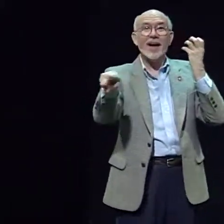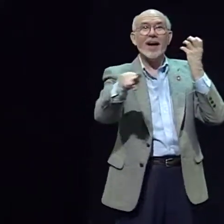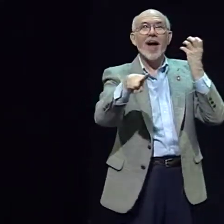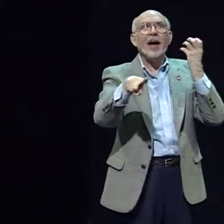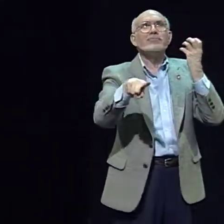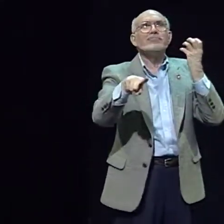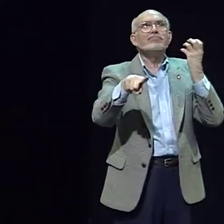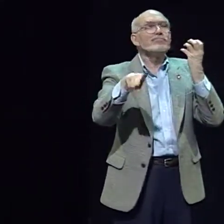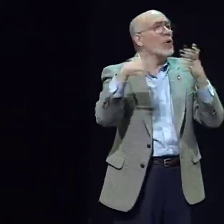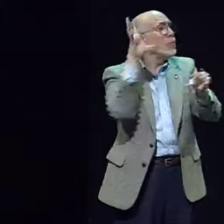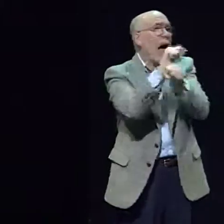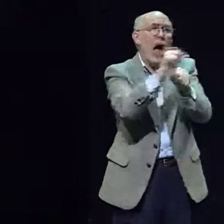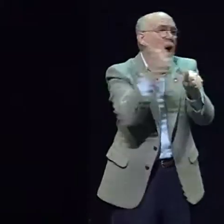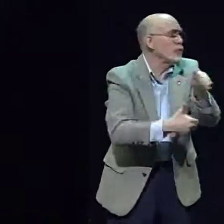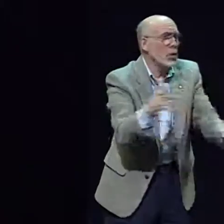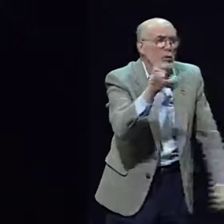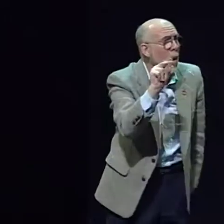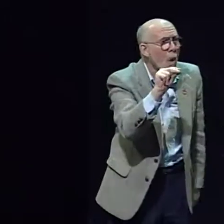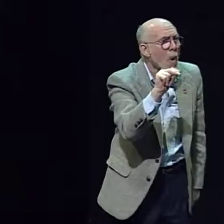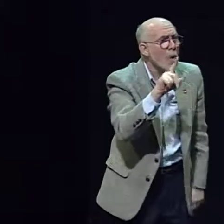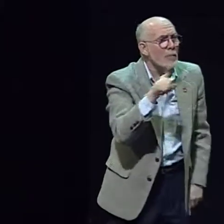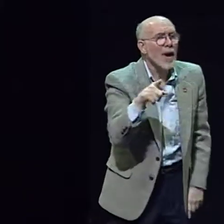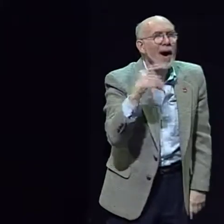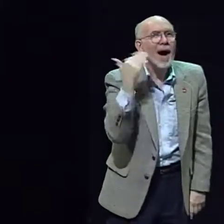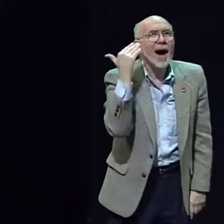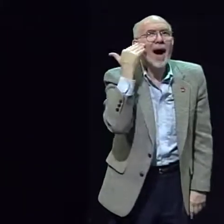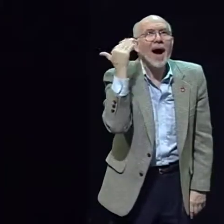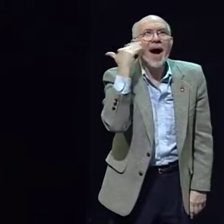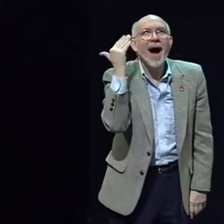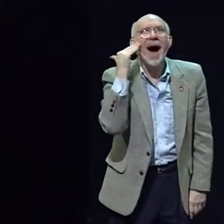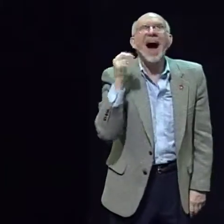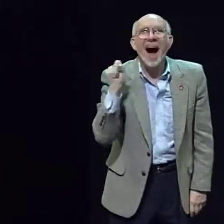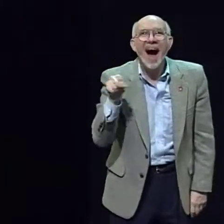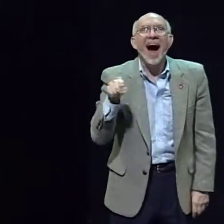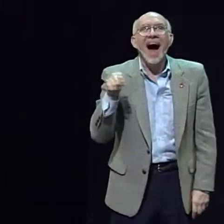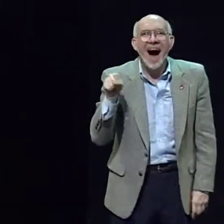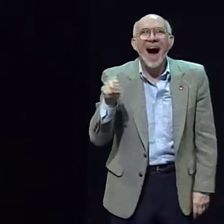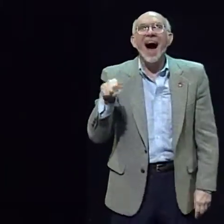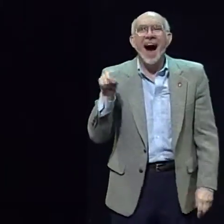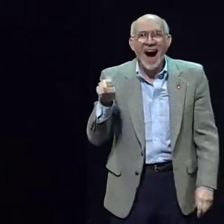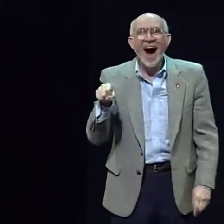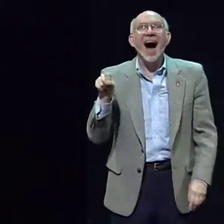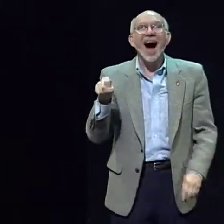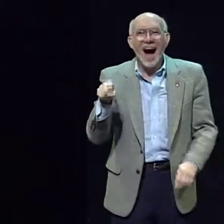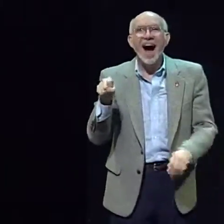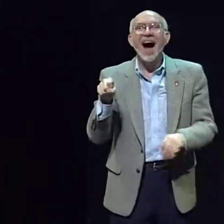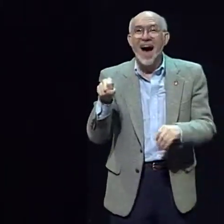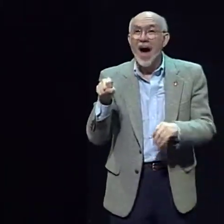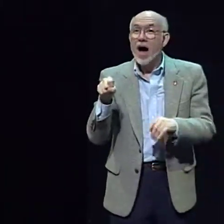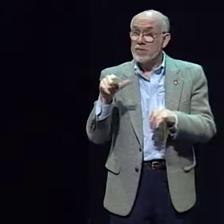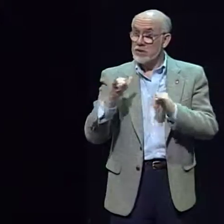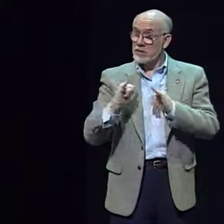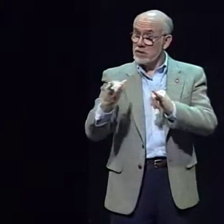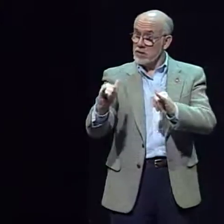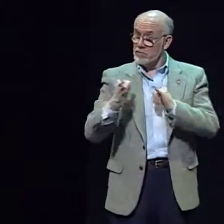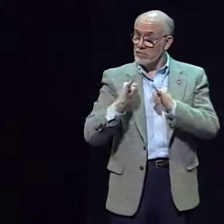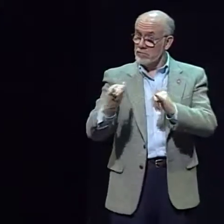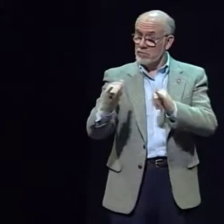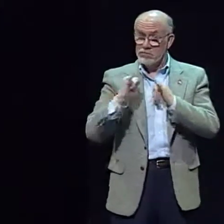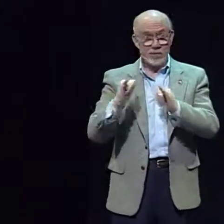BETWEEN A DEAF PERFORMER AND THE DEAF AUDIENCE, THERE IS A CONNECTION. YOU DON'T GET EVERYTHING. YOU DON'T UNDERSTAND EVERYTHING.